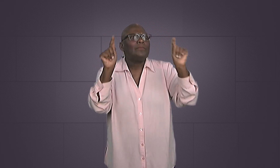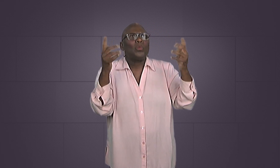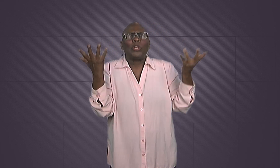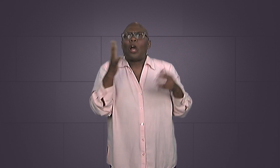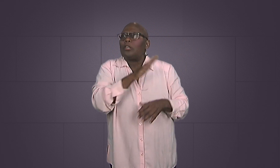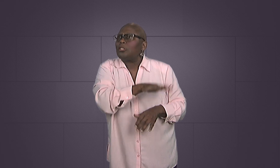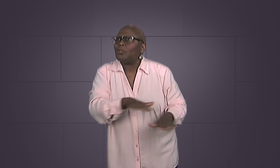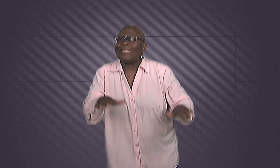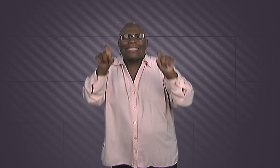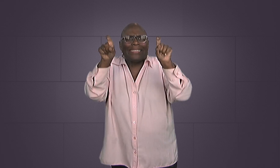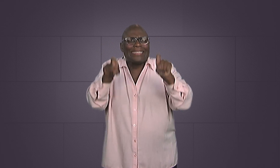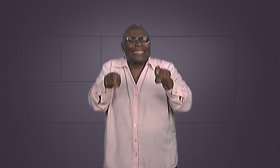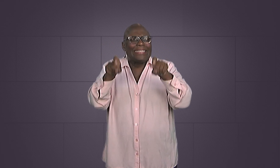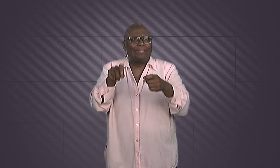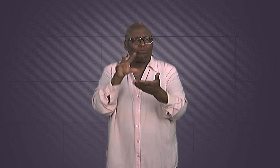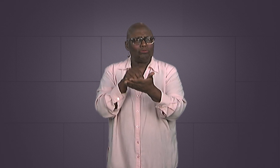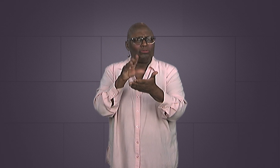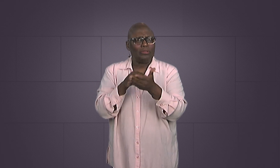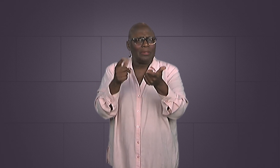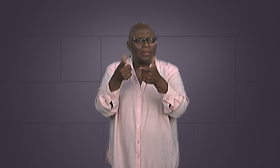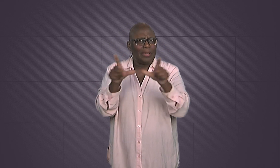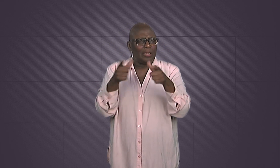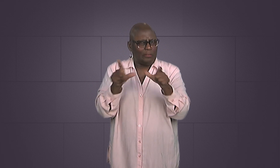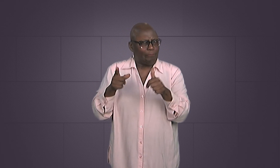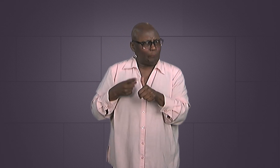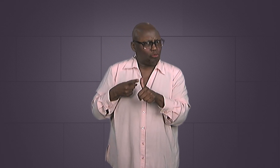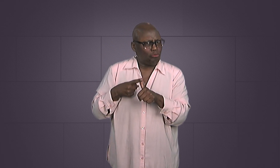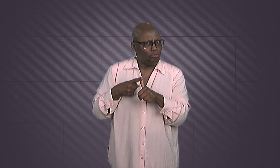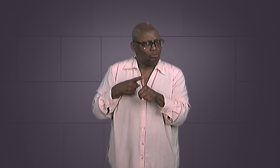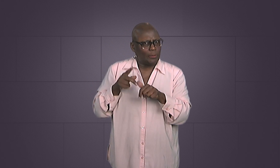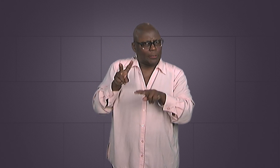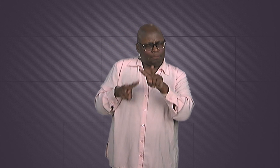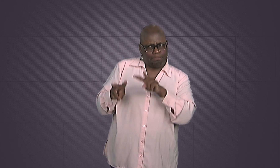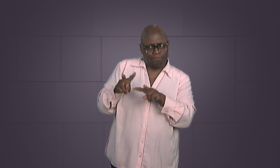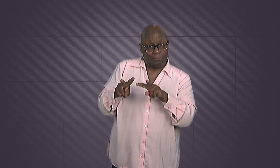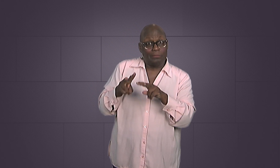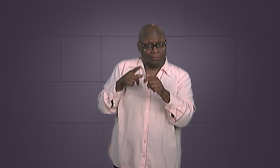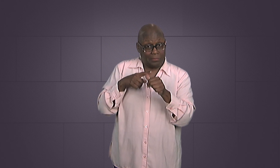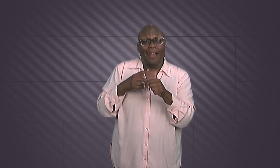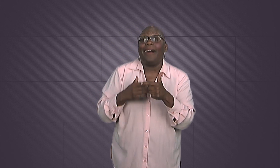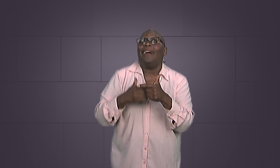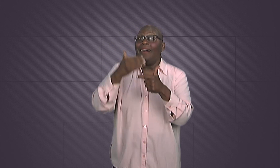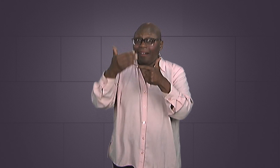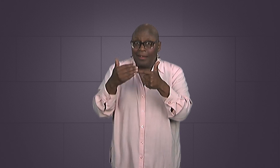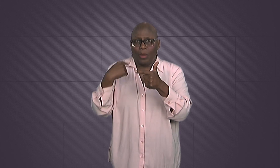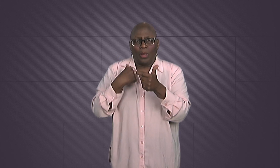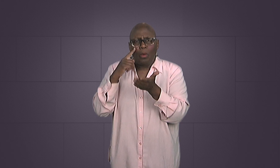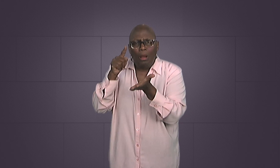for all children to learn language.